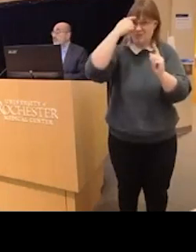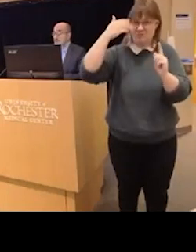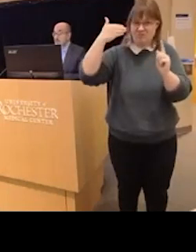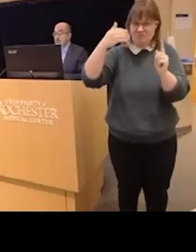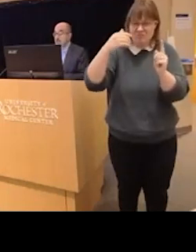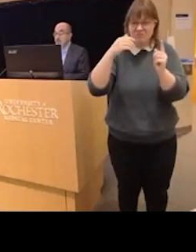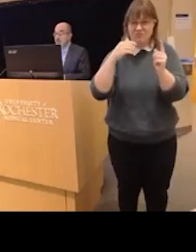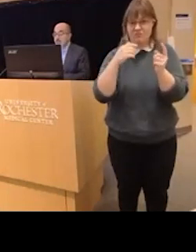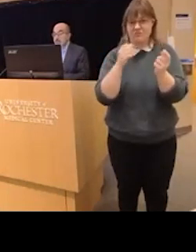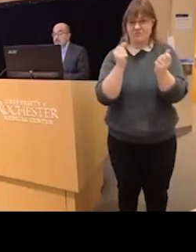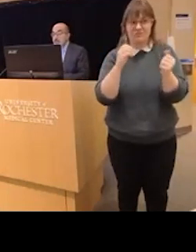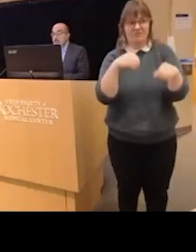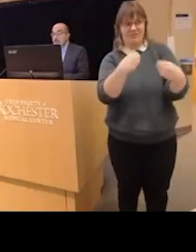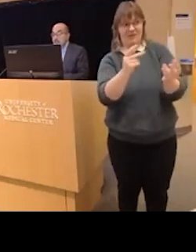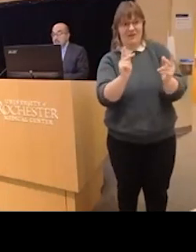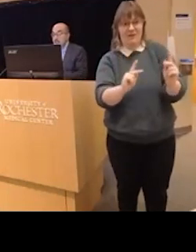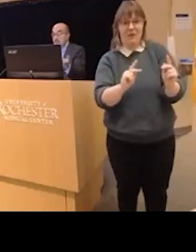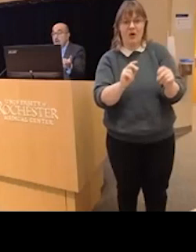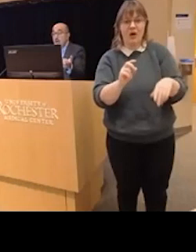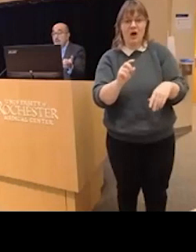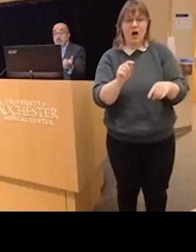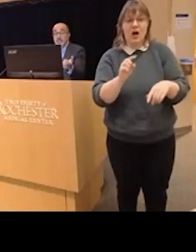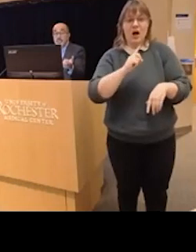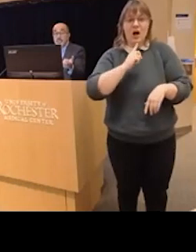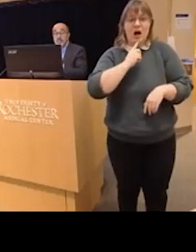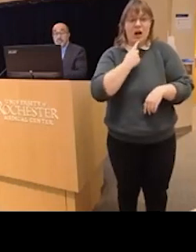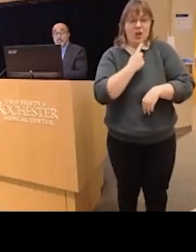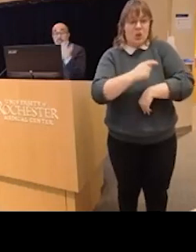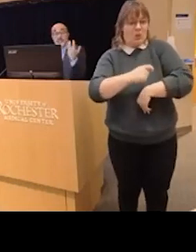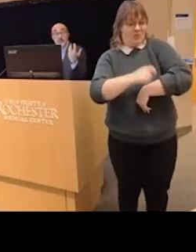studies with giving people aute heat pain you know on their arm transiently and seeing what lights up